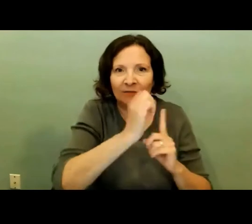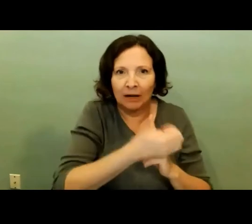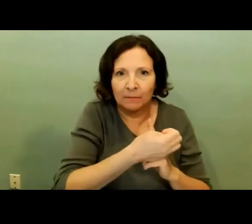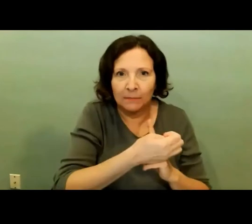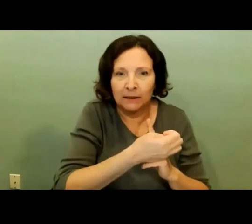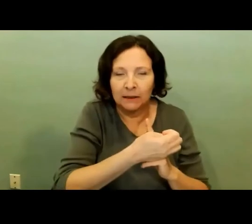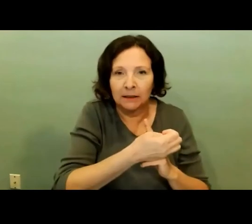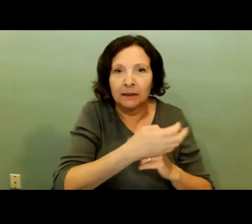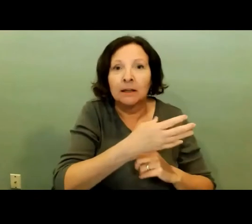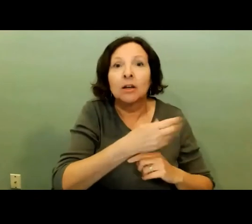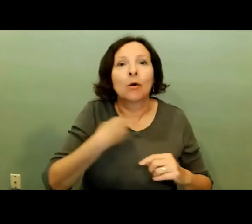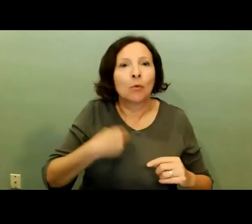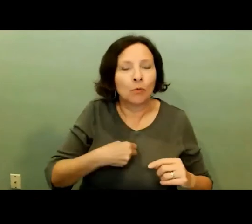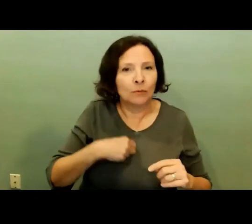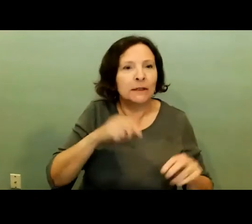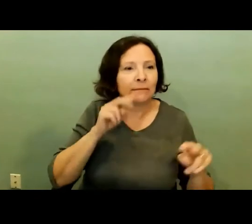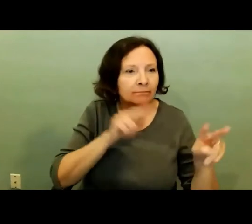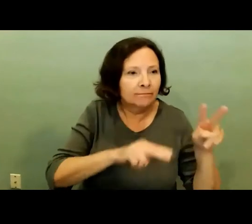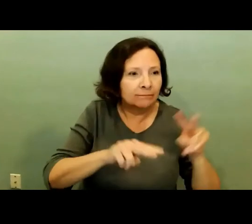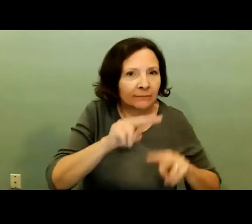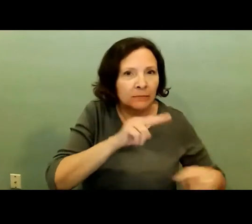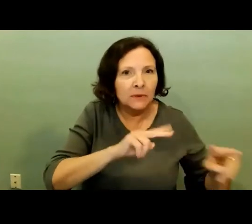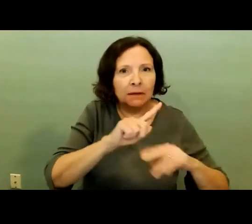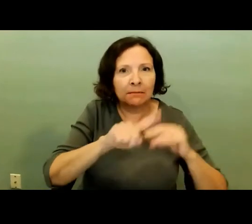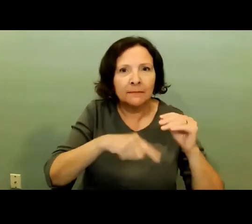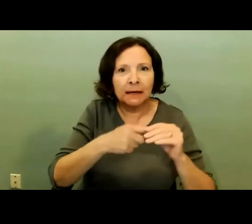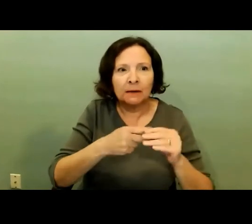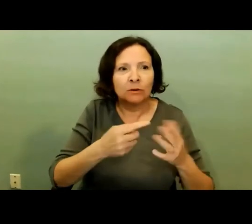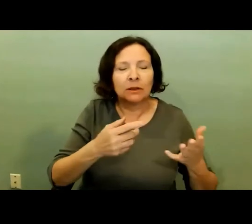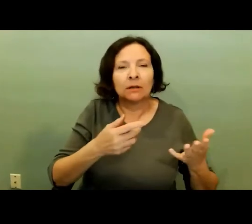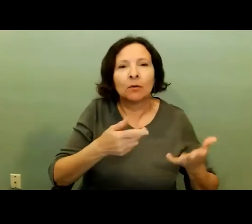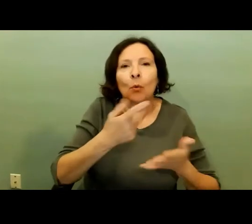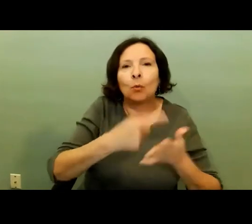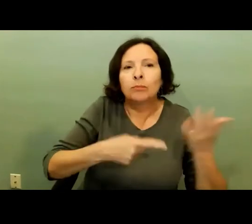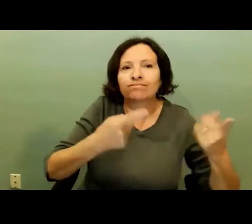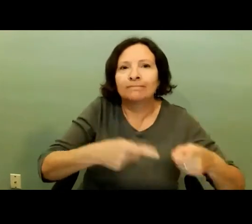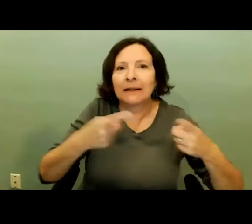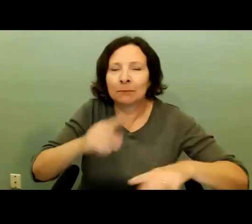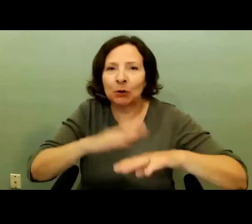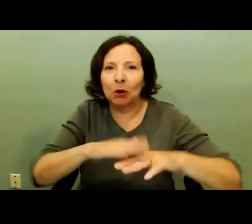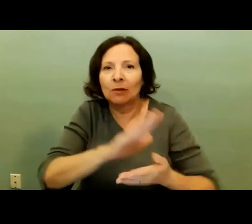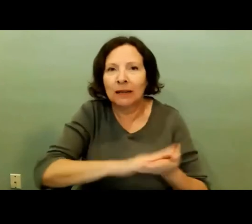And overtime, conducting campus studies